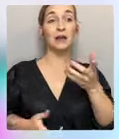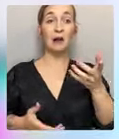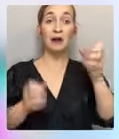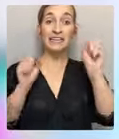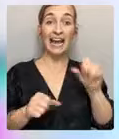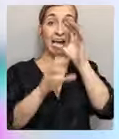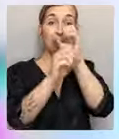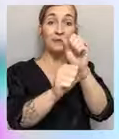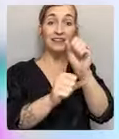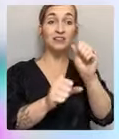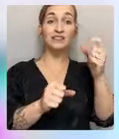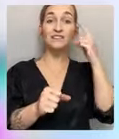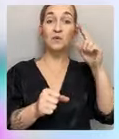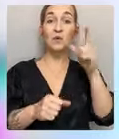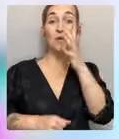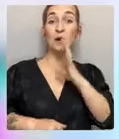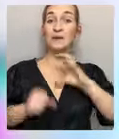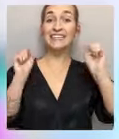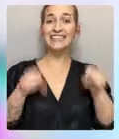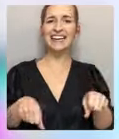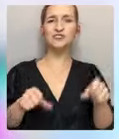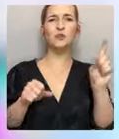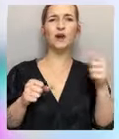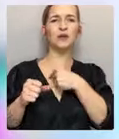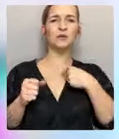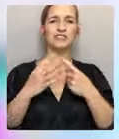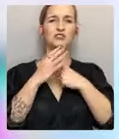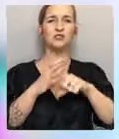And where do we start